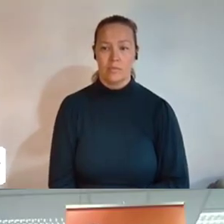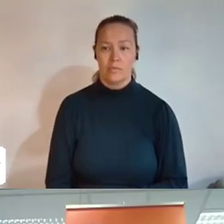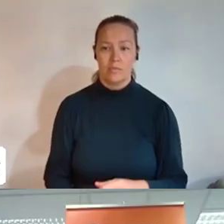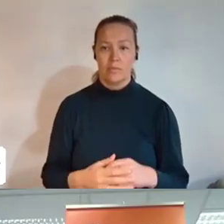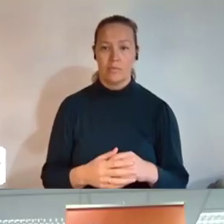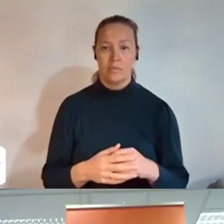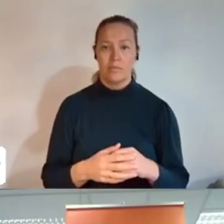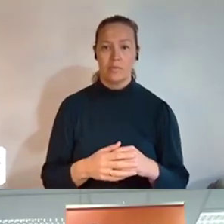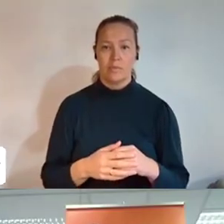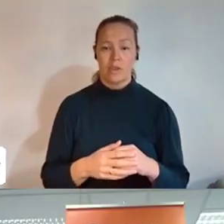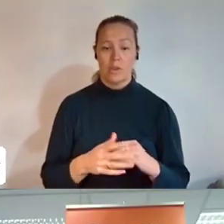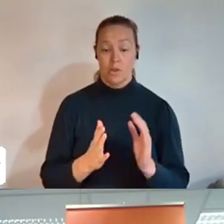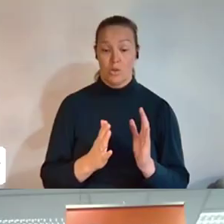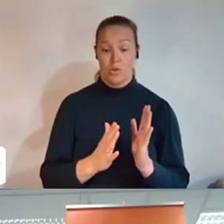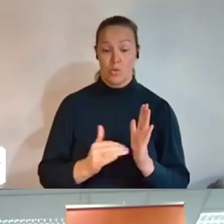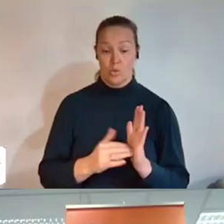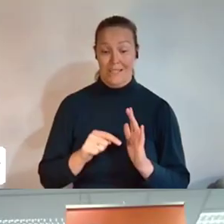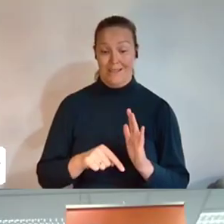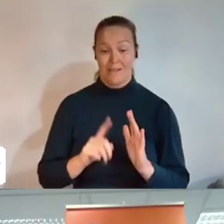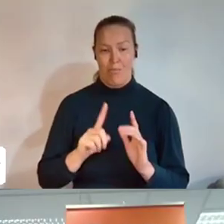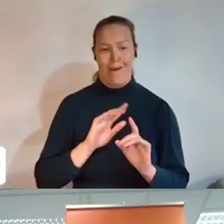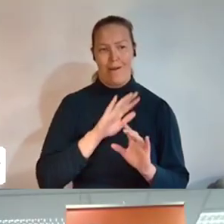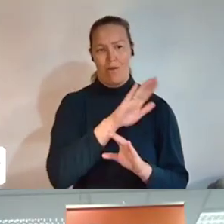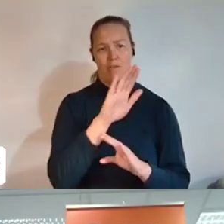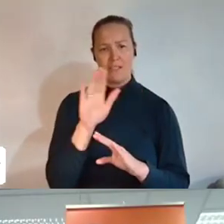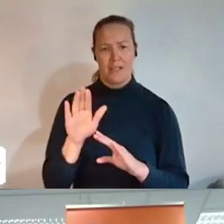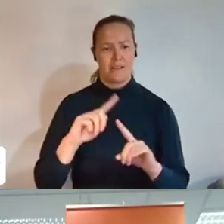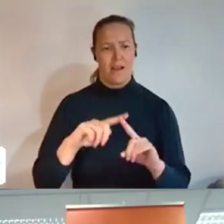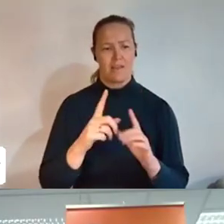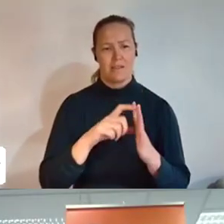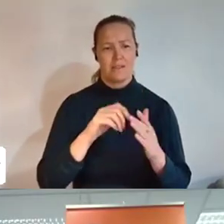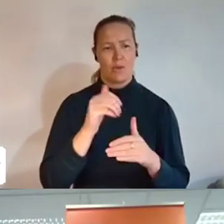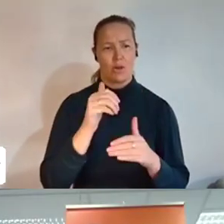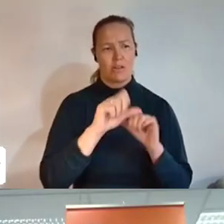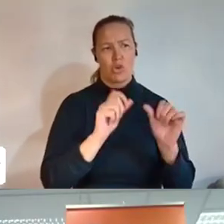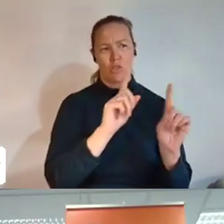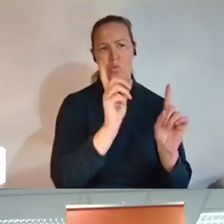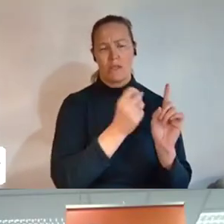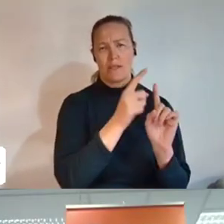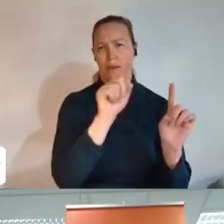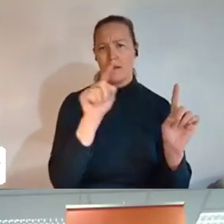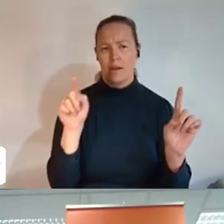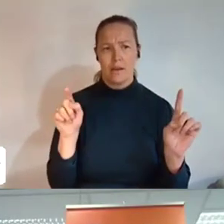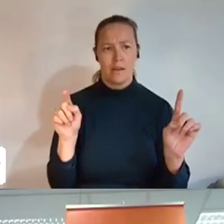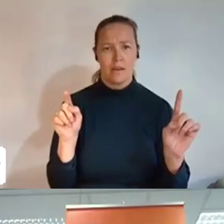of New Zealand in other democratic processes. I know we touched upon ideas in India and